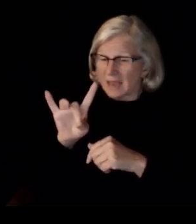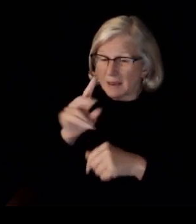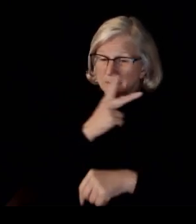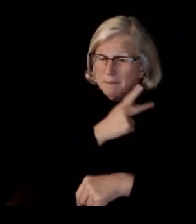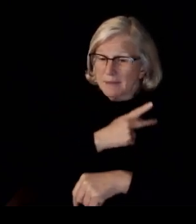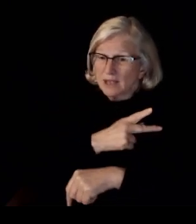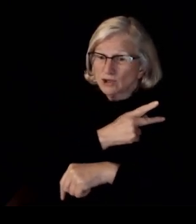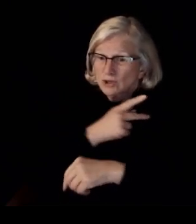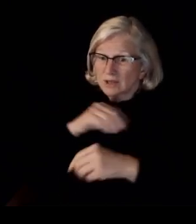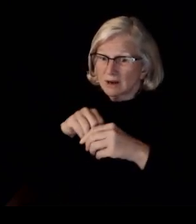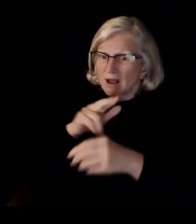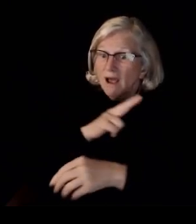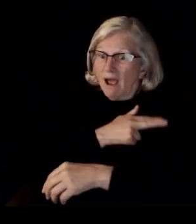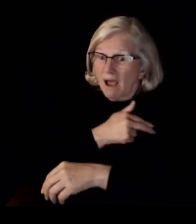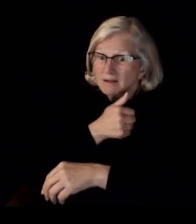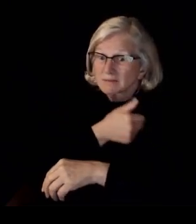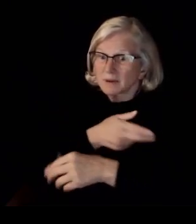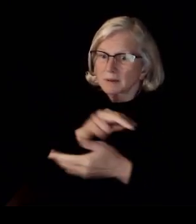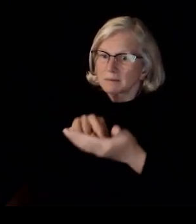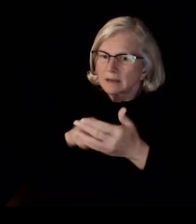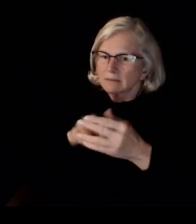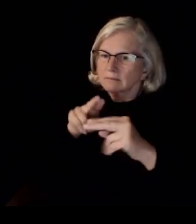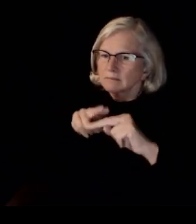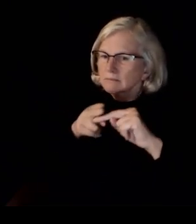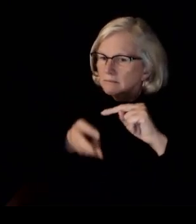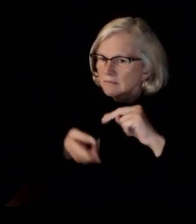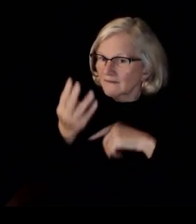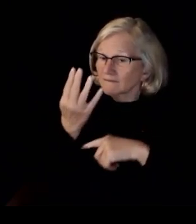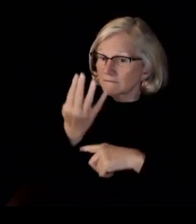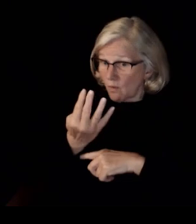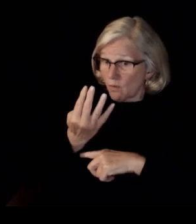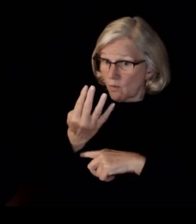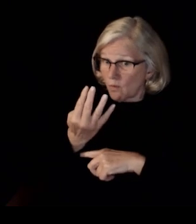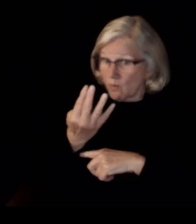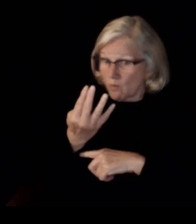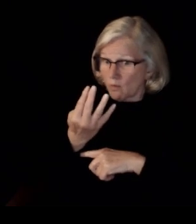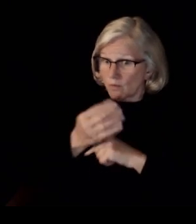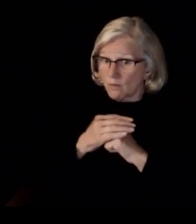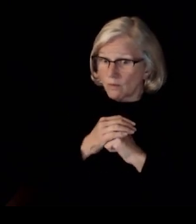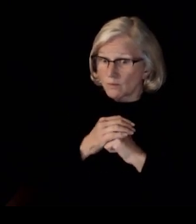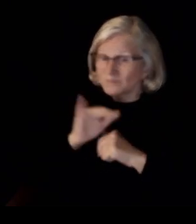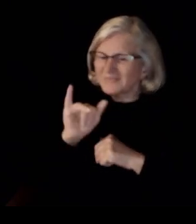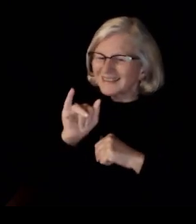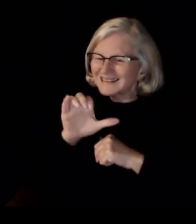from the day prior 108 in intensive care, which is a net increase of just one in intensive